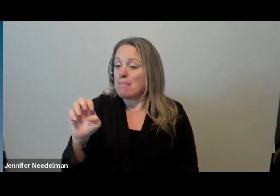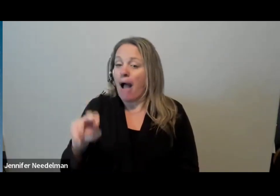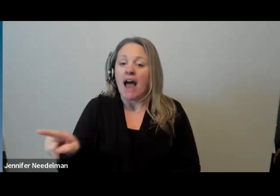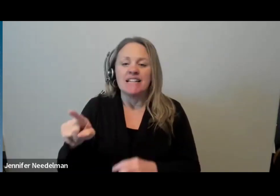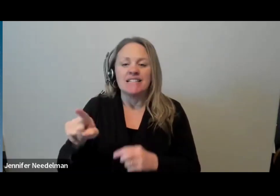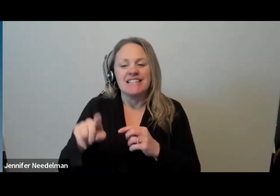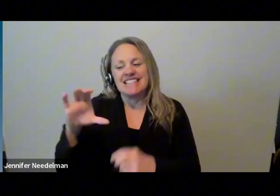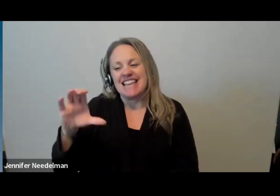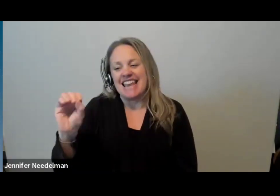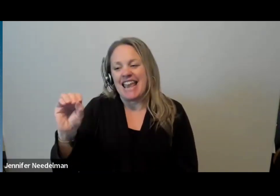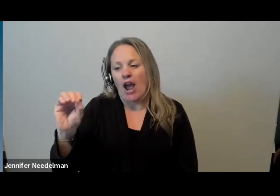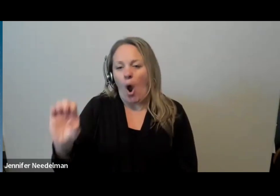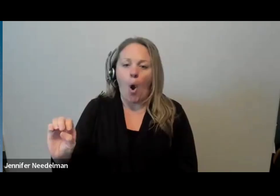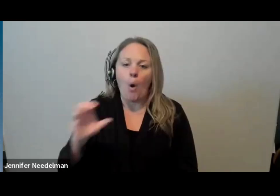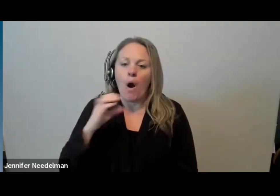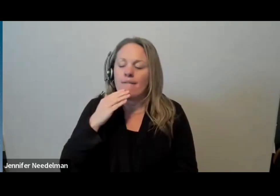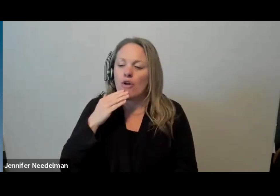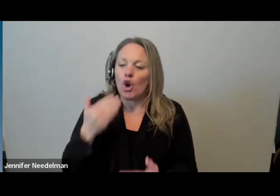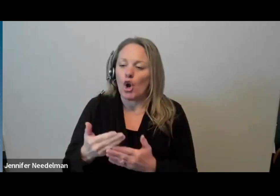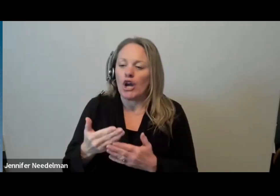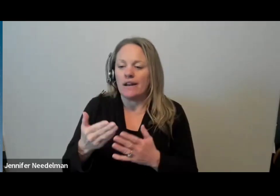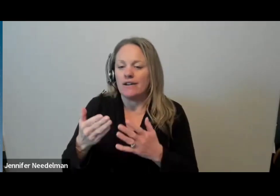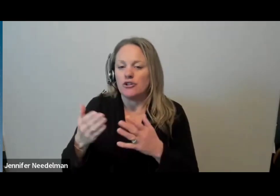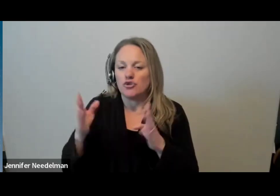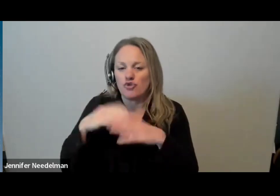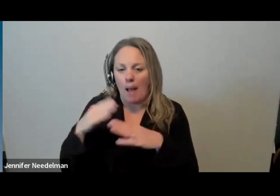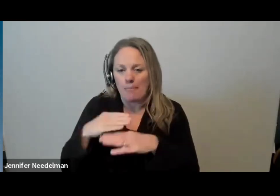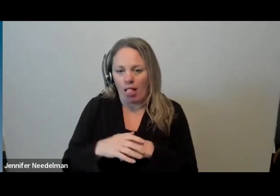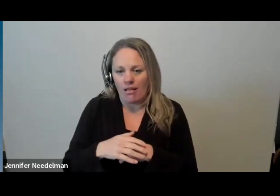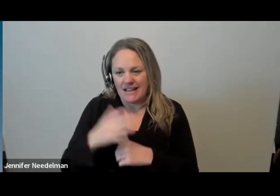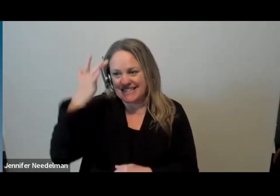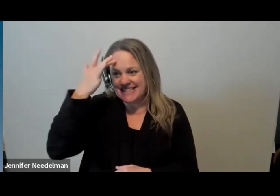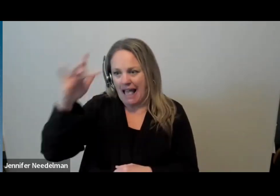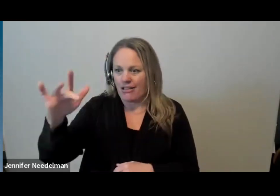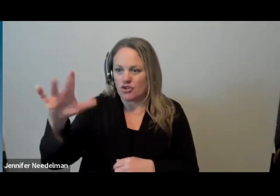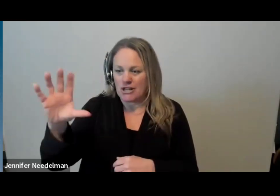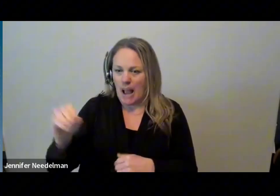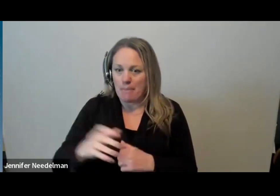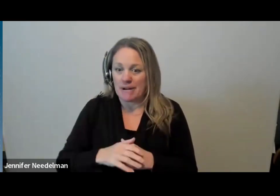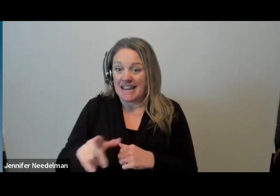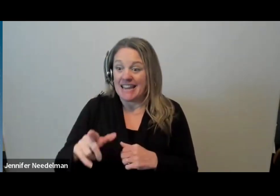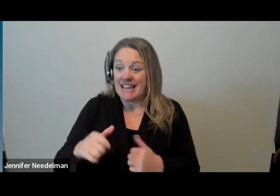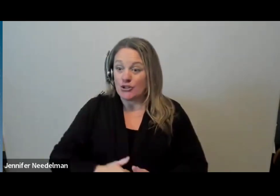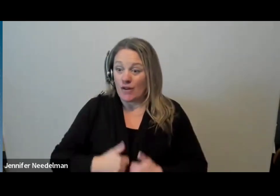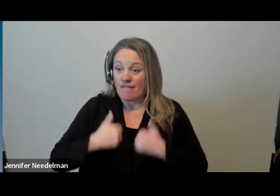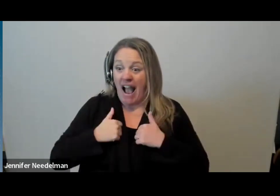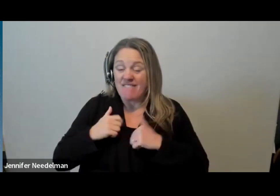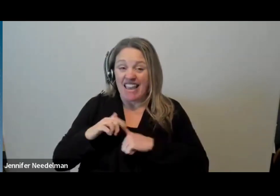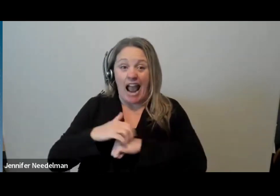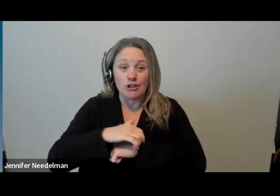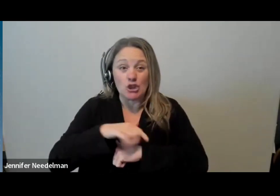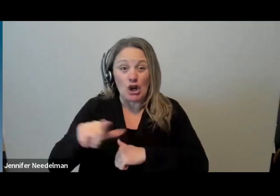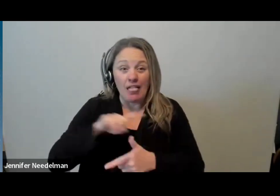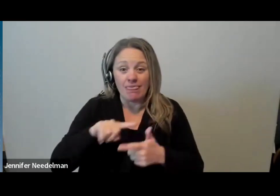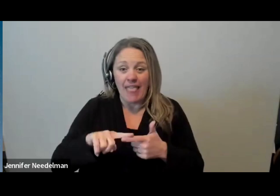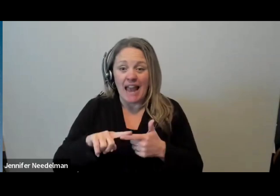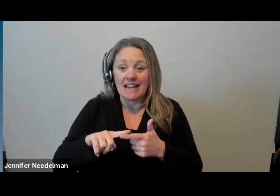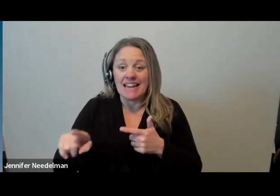the Accessibility Intelligence Company. After surviving Cancer, Arman went to lead a UX incubator at YouTube